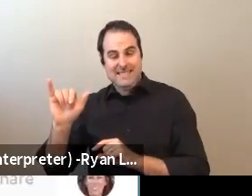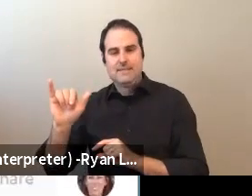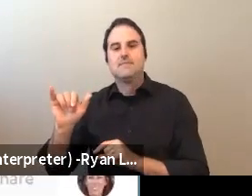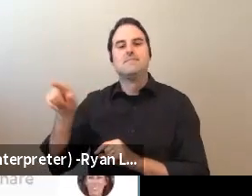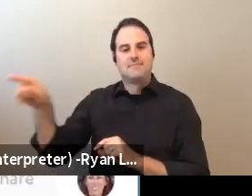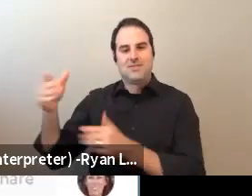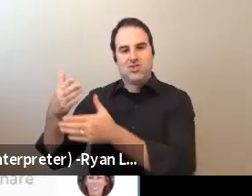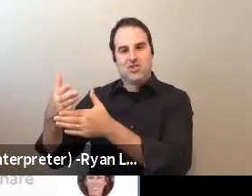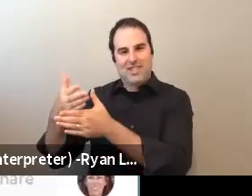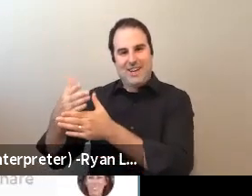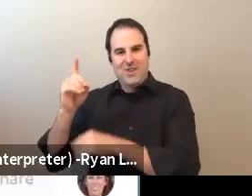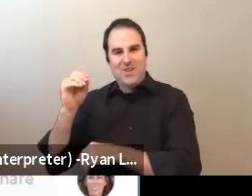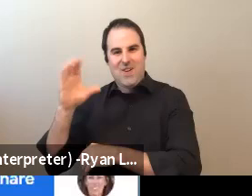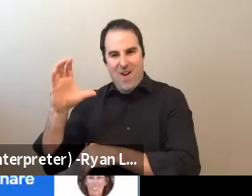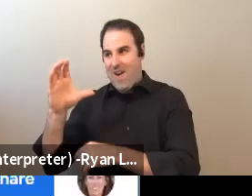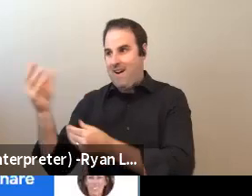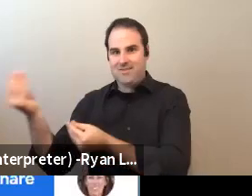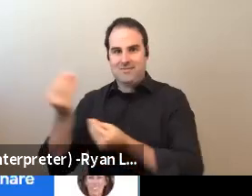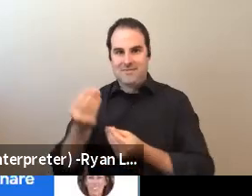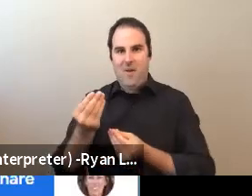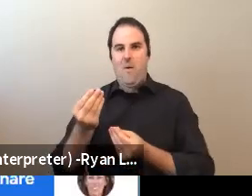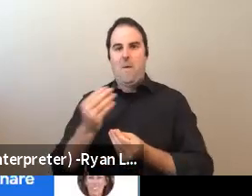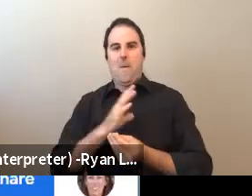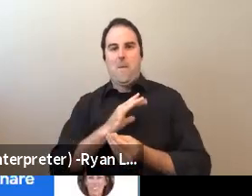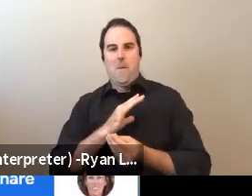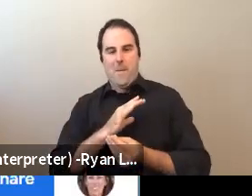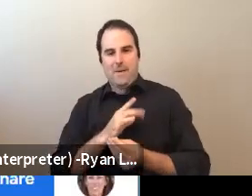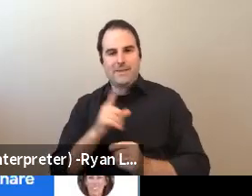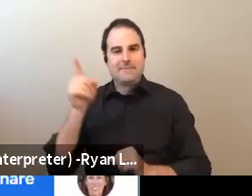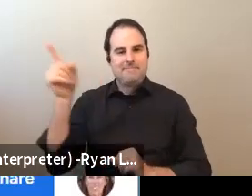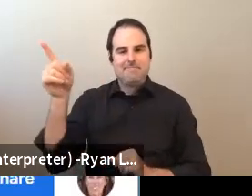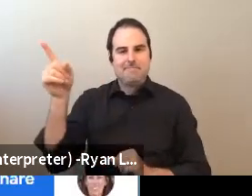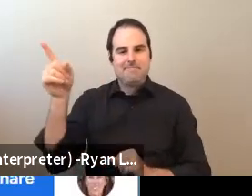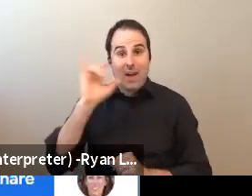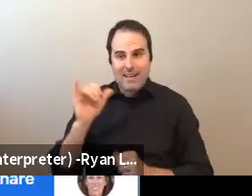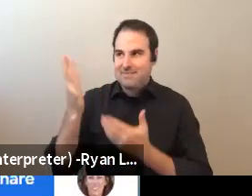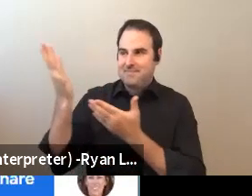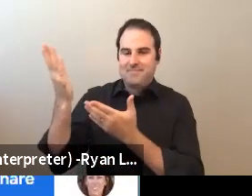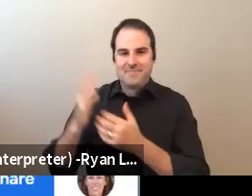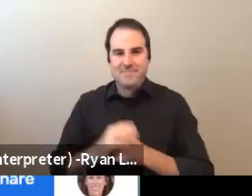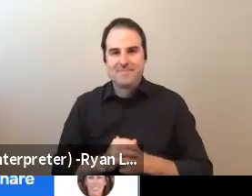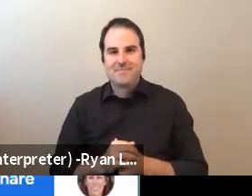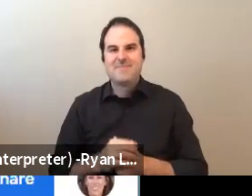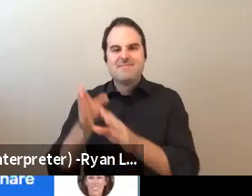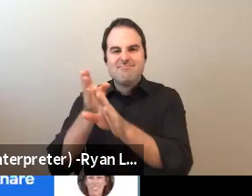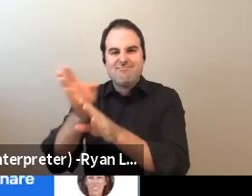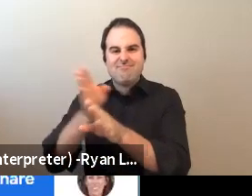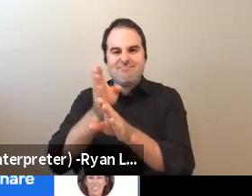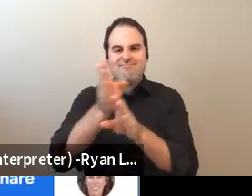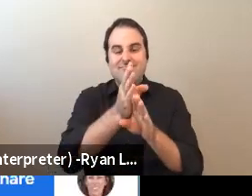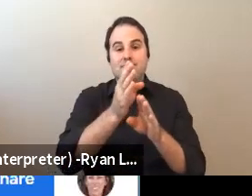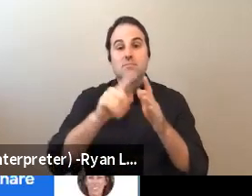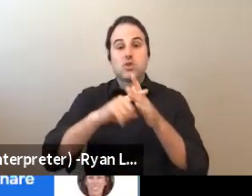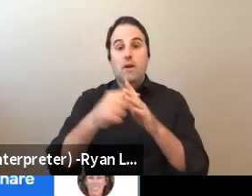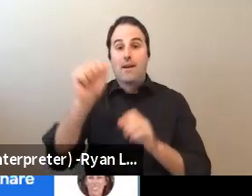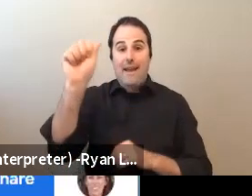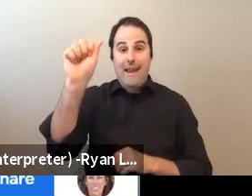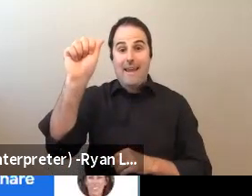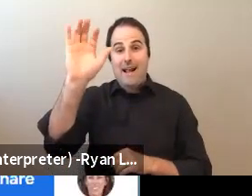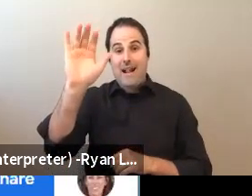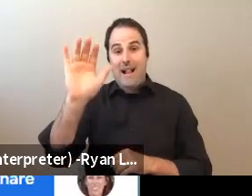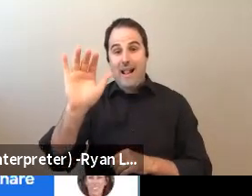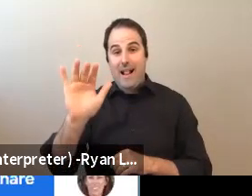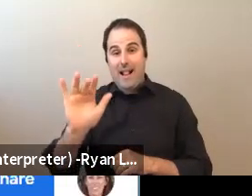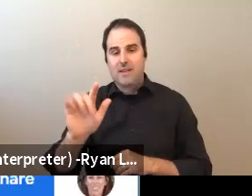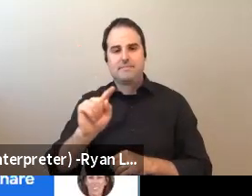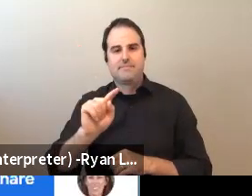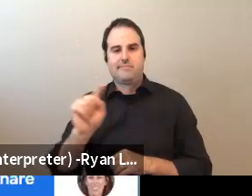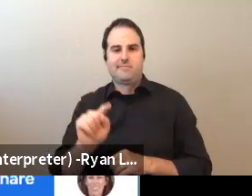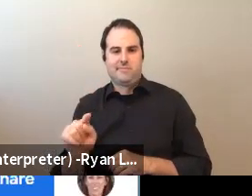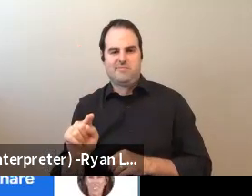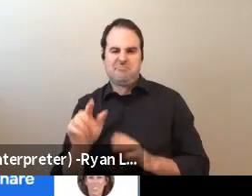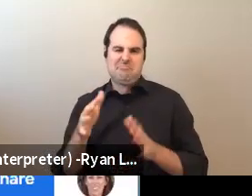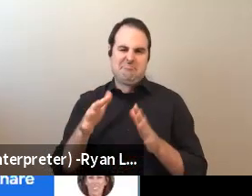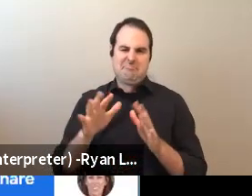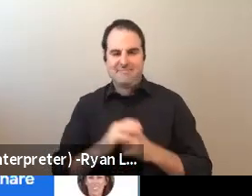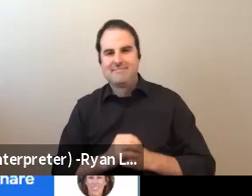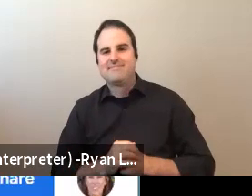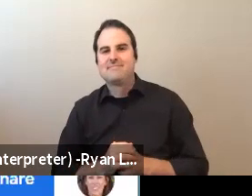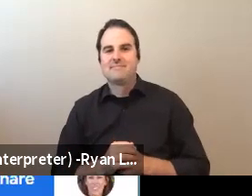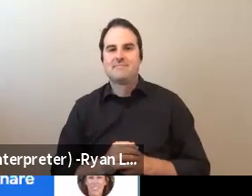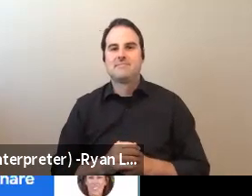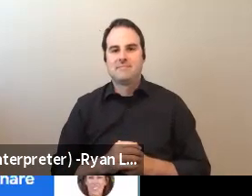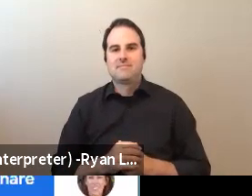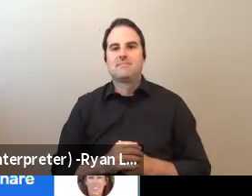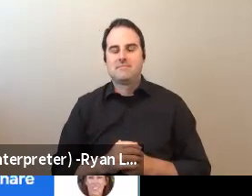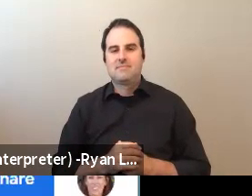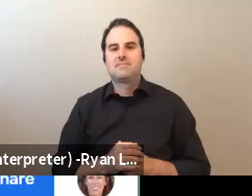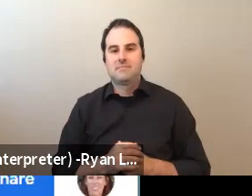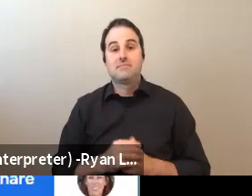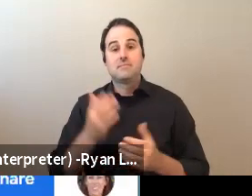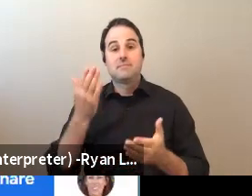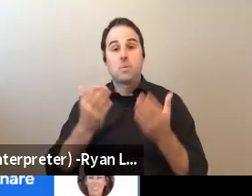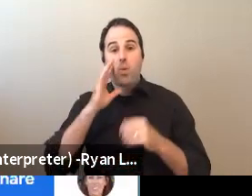Sally Potter: Looks like this and the disciplines are in alphabetical order somewhat so you can kind of scroll down and might find your discipline here.